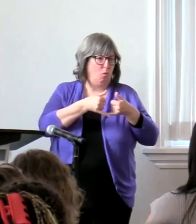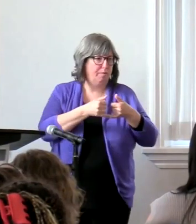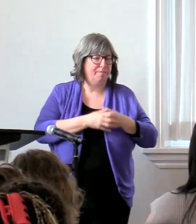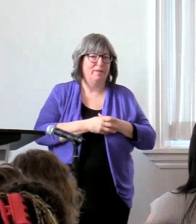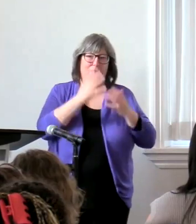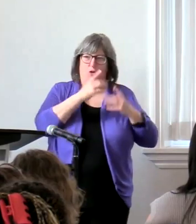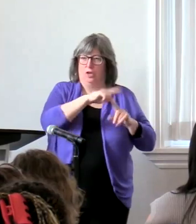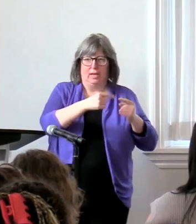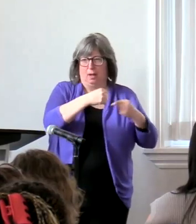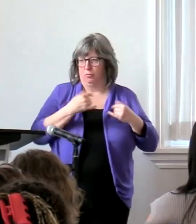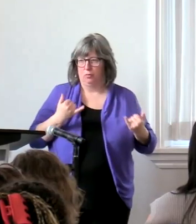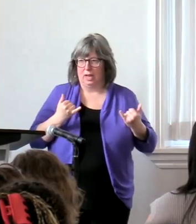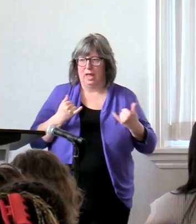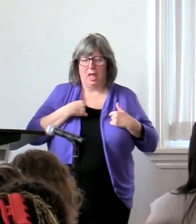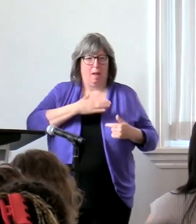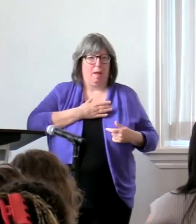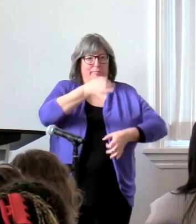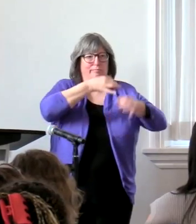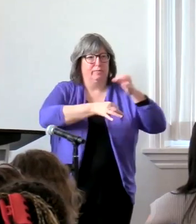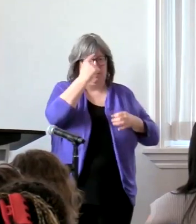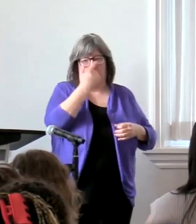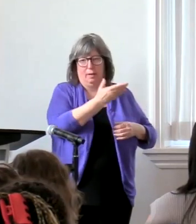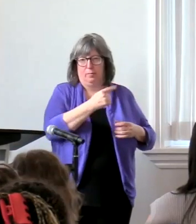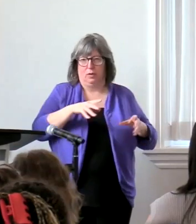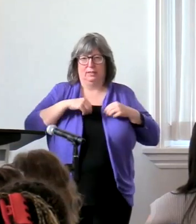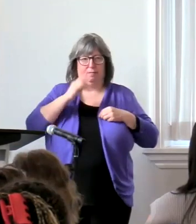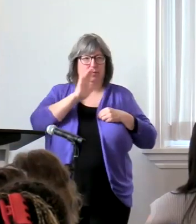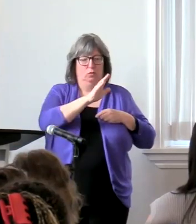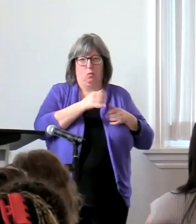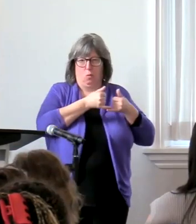Unfortunately, he couldn't be here today, but I was happy to come and accept on his behalf.